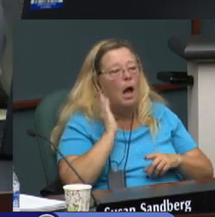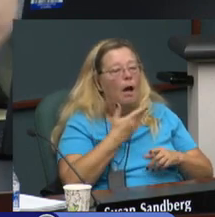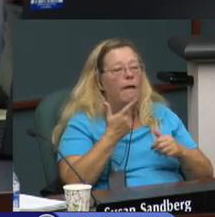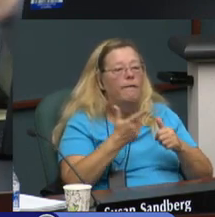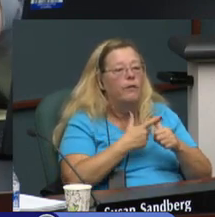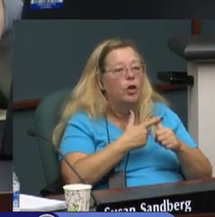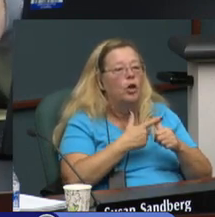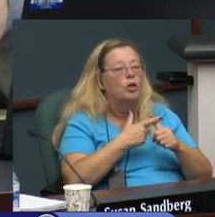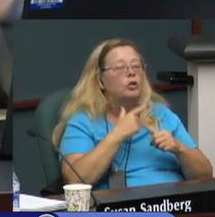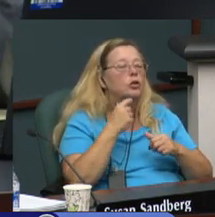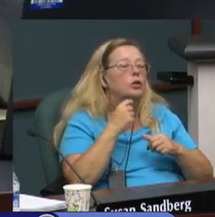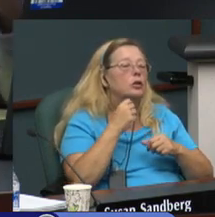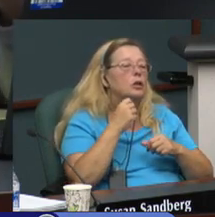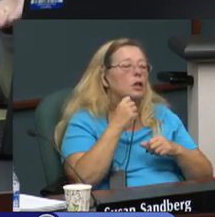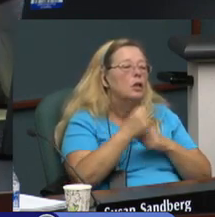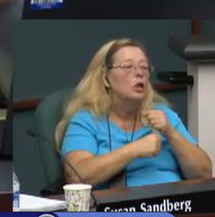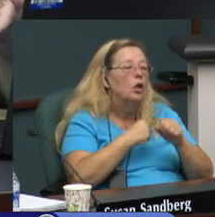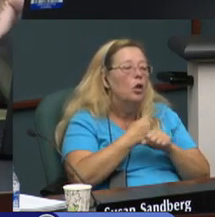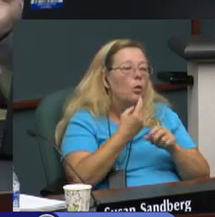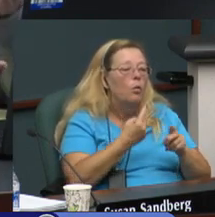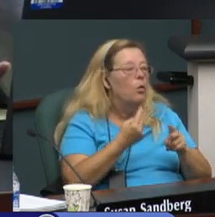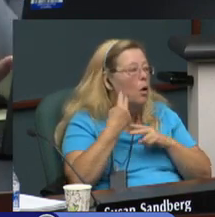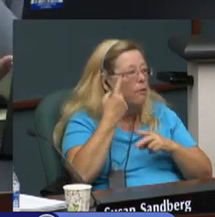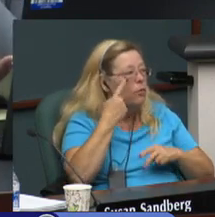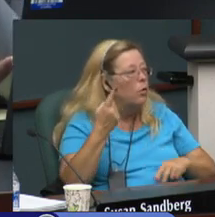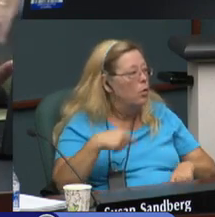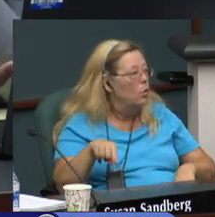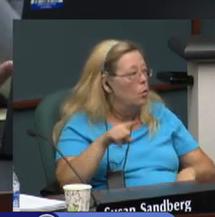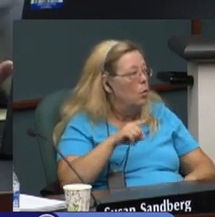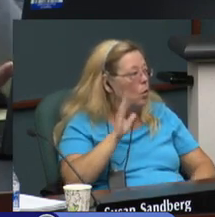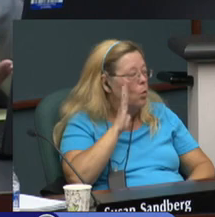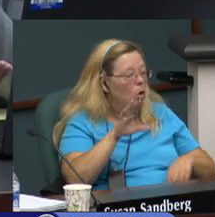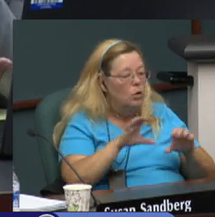required review for you all which we'll be doing here in the next month or so